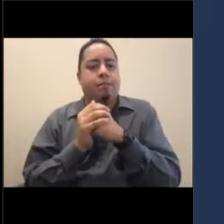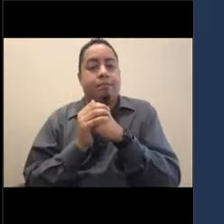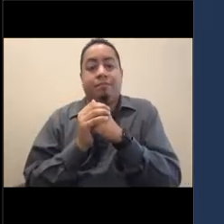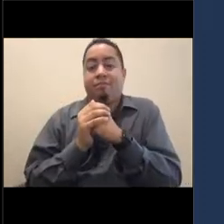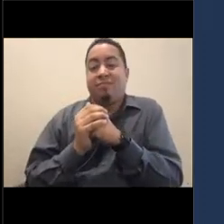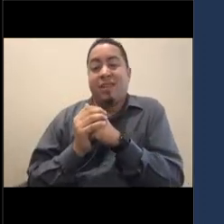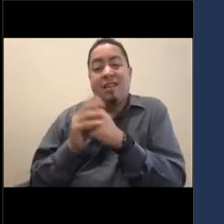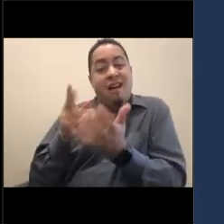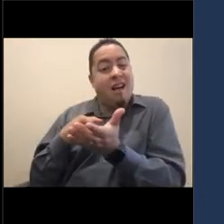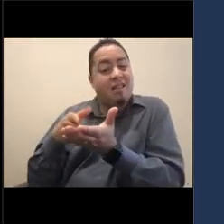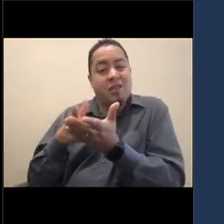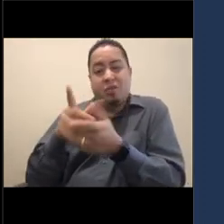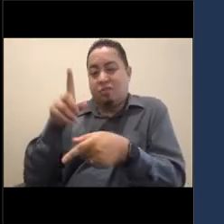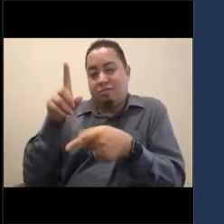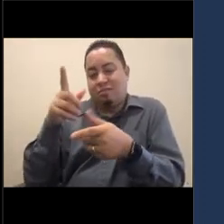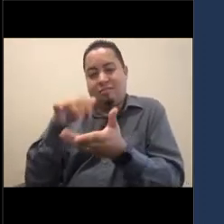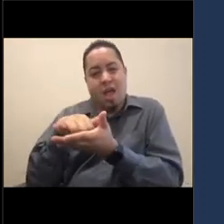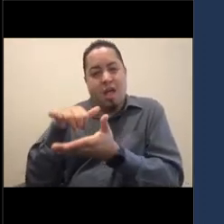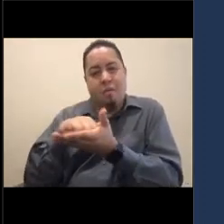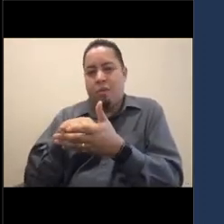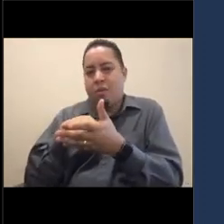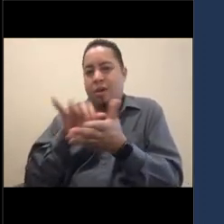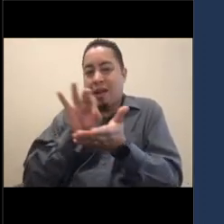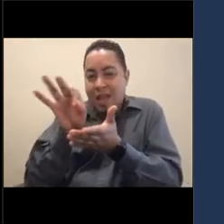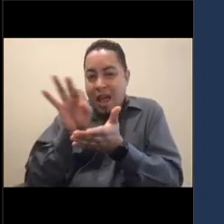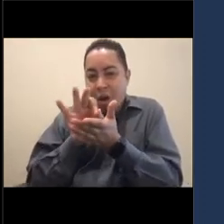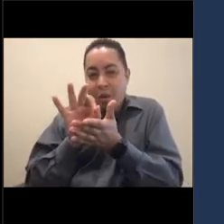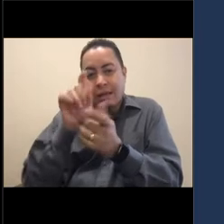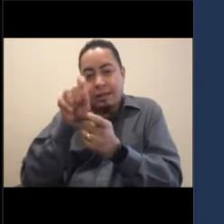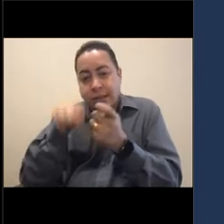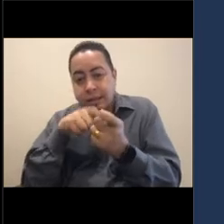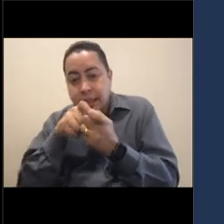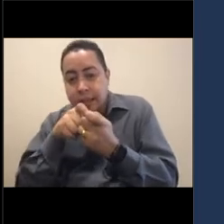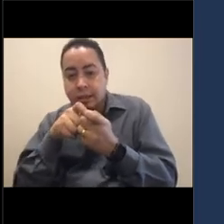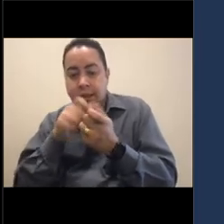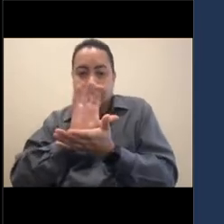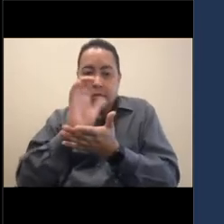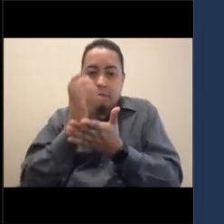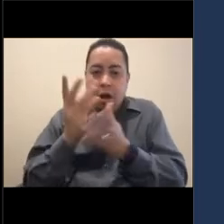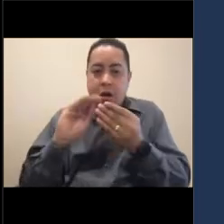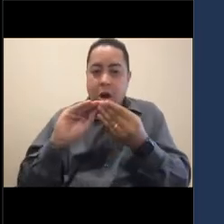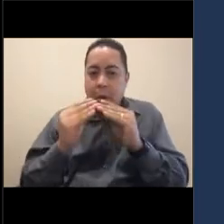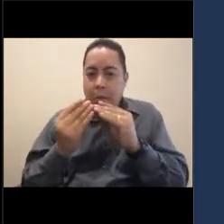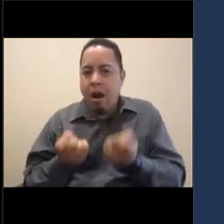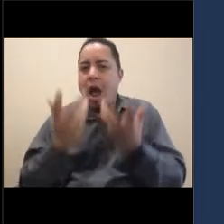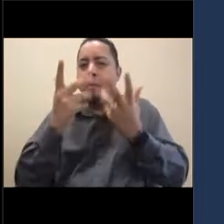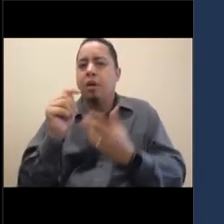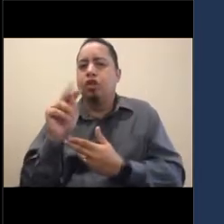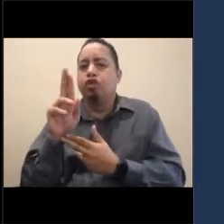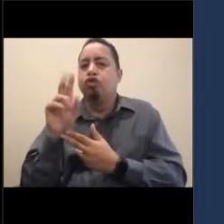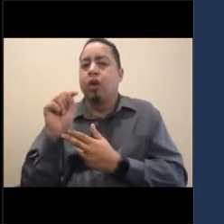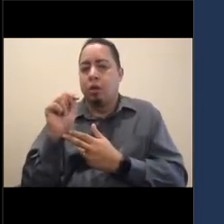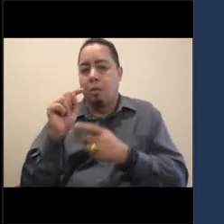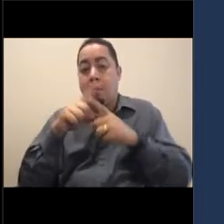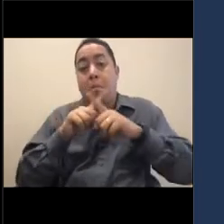the number of fish in any body of water. It's a pretty tough thing to do, but Ashley is going to cover a little bit later about how we get those numbers.